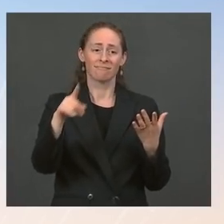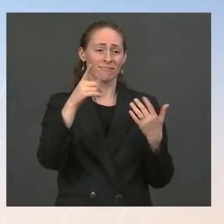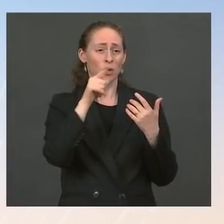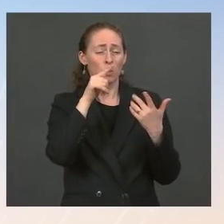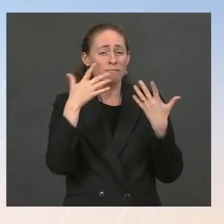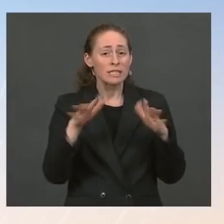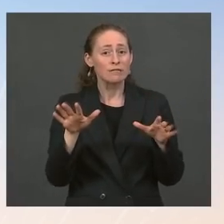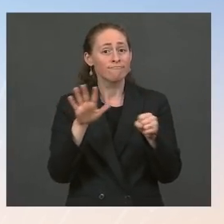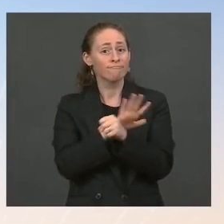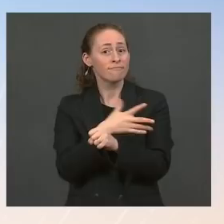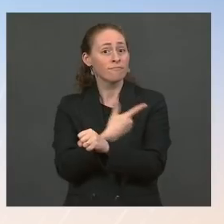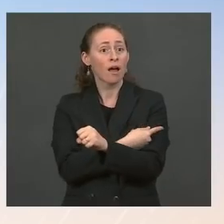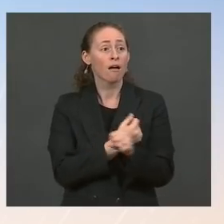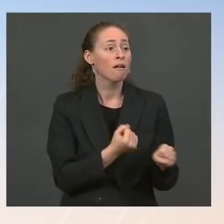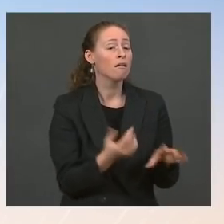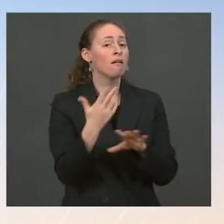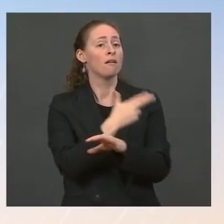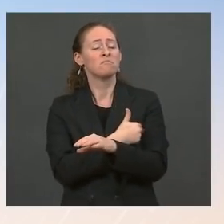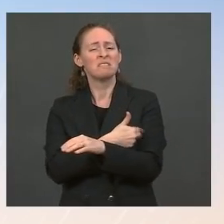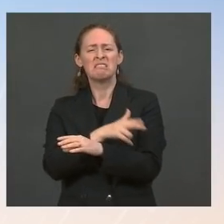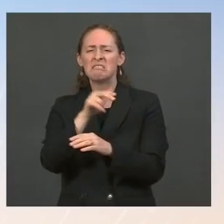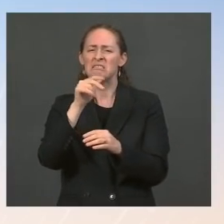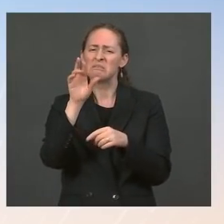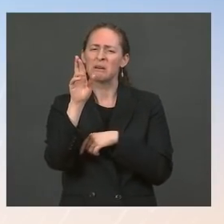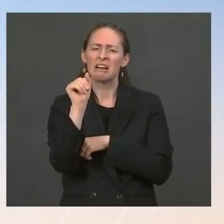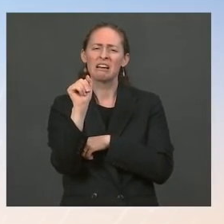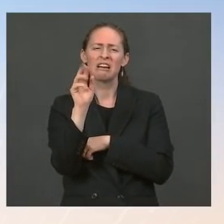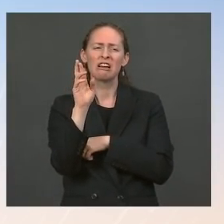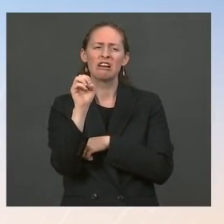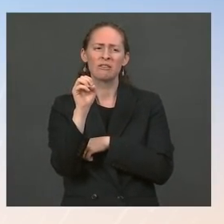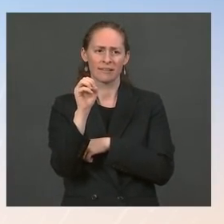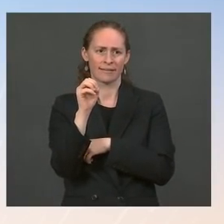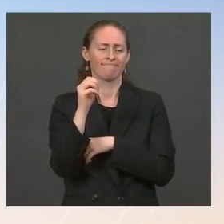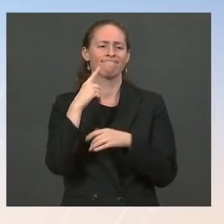That has been the case even before the death of Colin Powell,